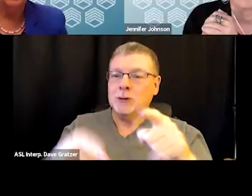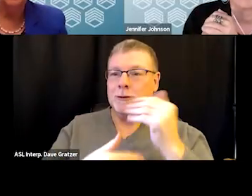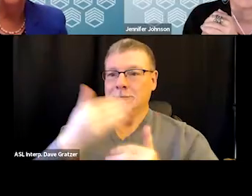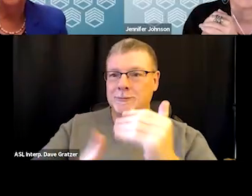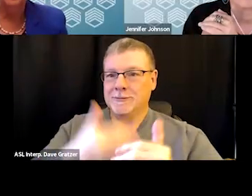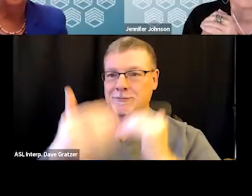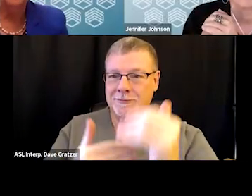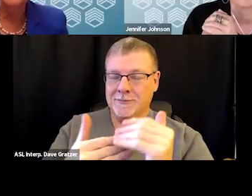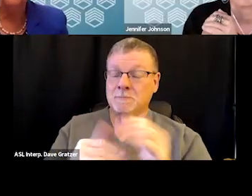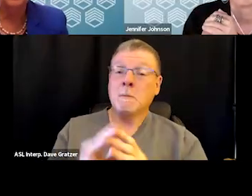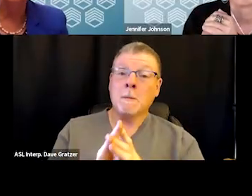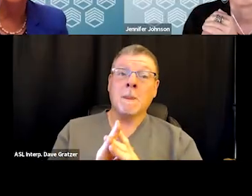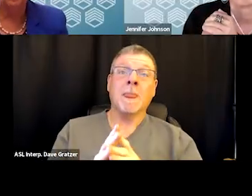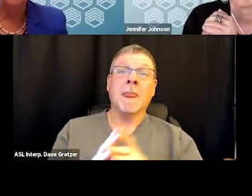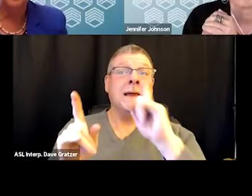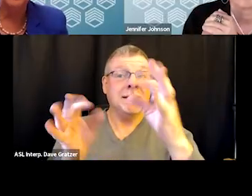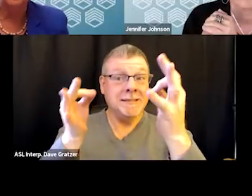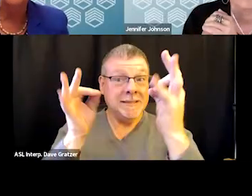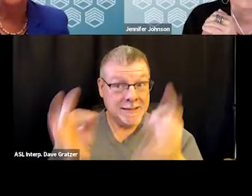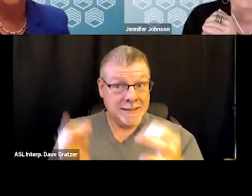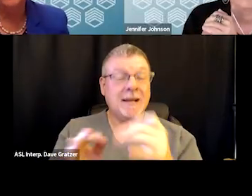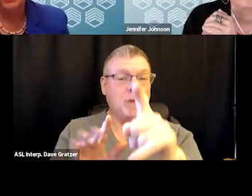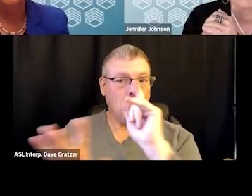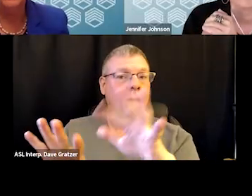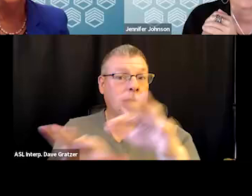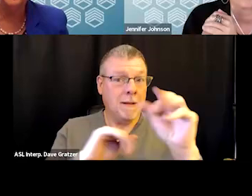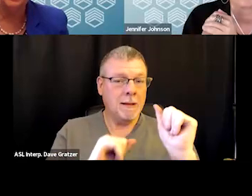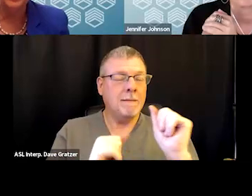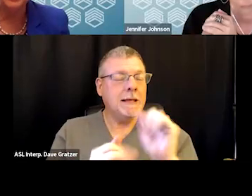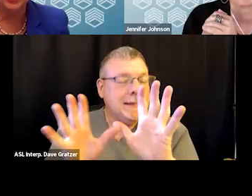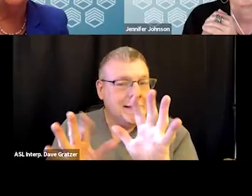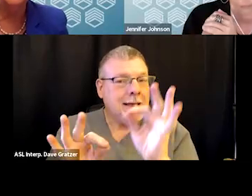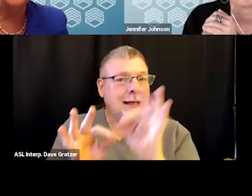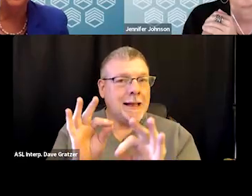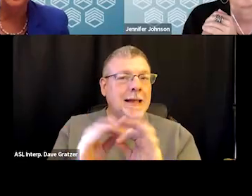Um, you will definitely walk away with at least three new strategies